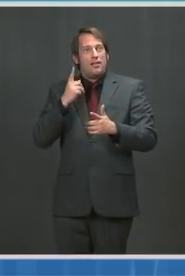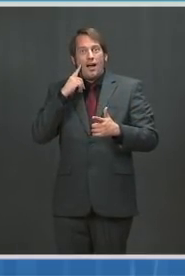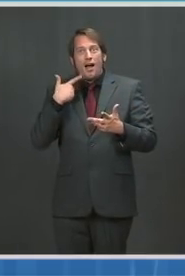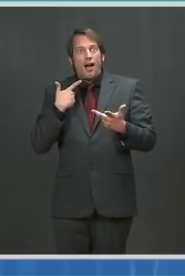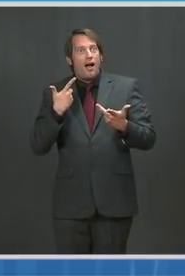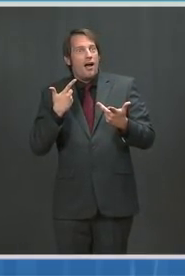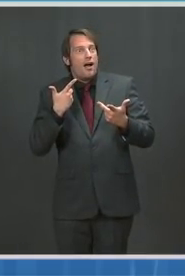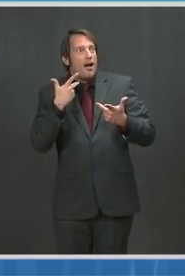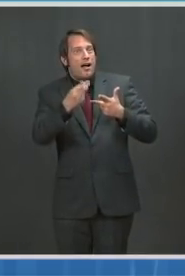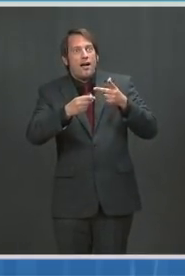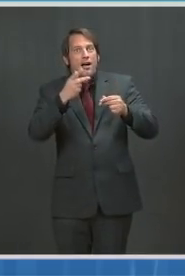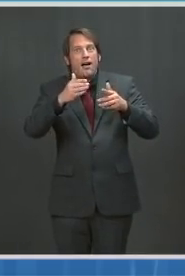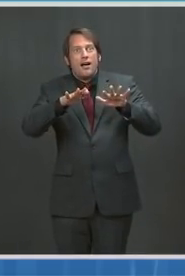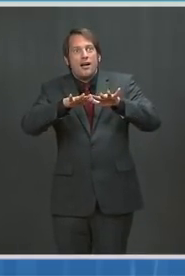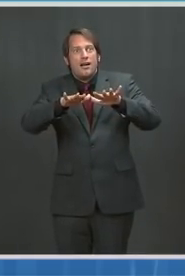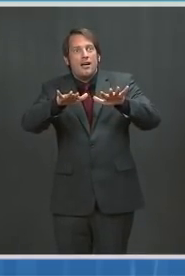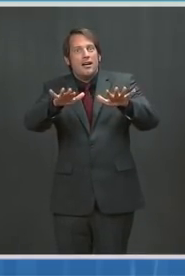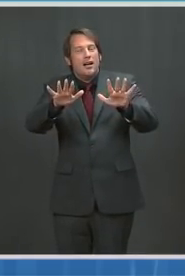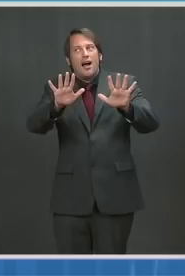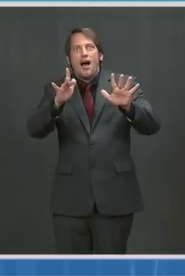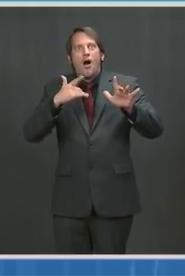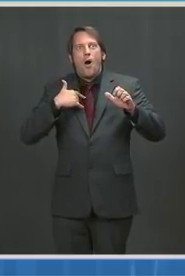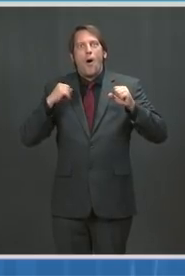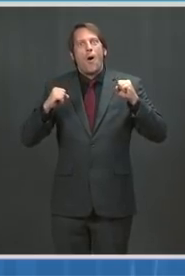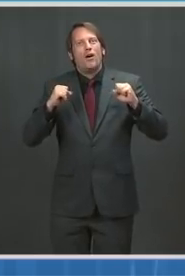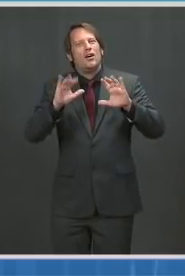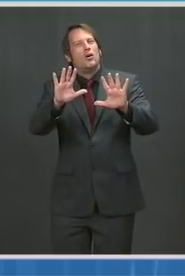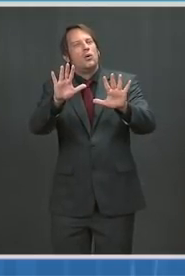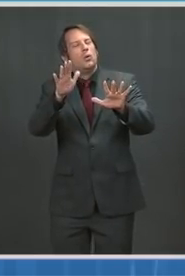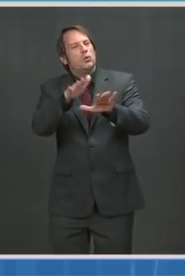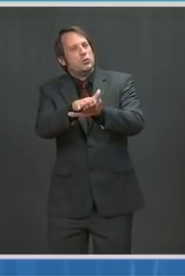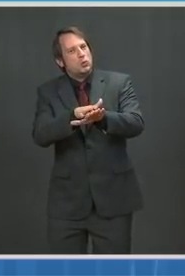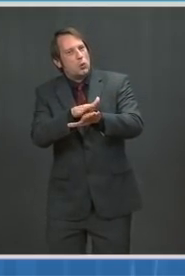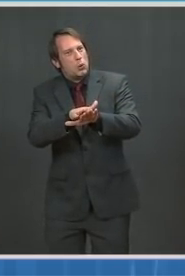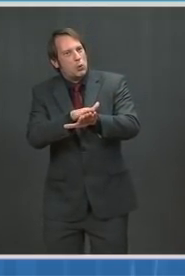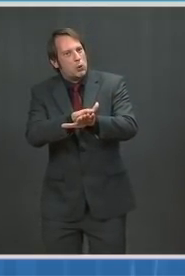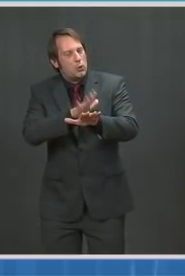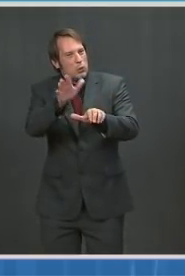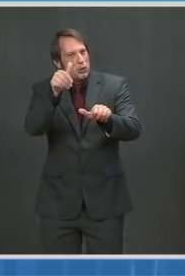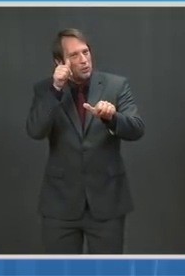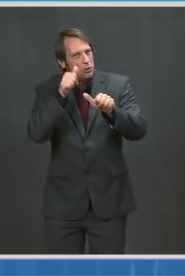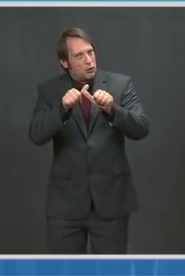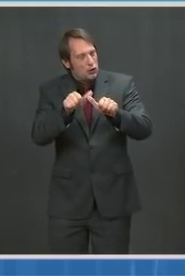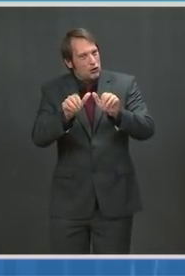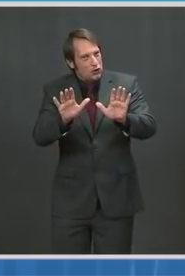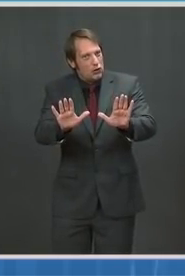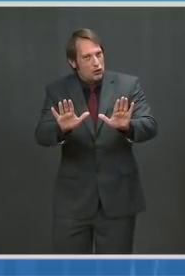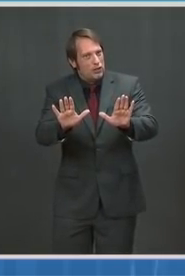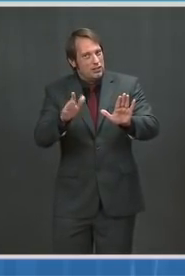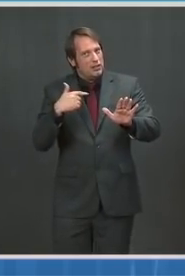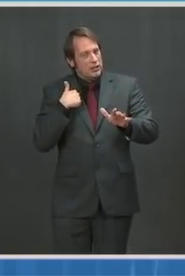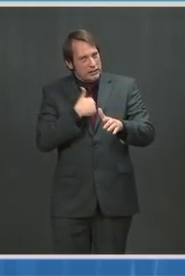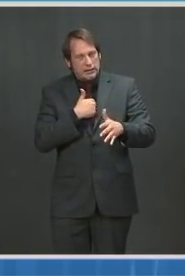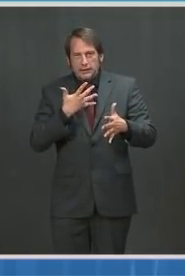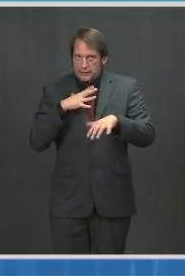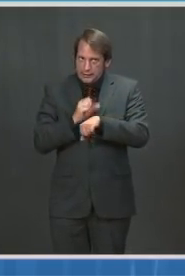we need to remember that when we're at our best as a country, we bring everyone along. We don't just bring ourselves along as we get over the line,